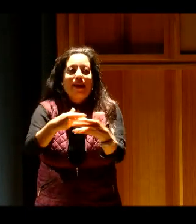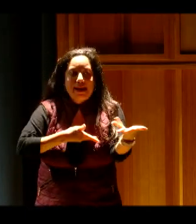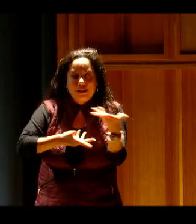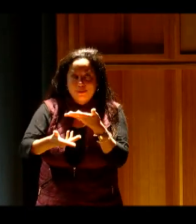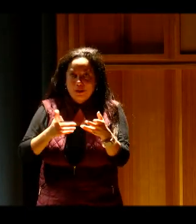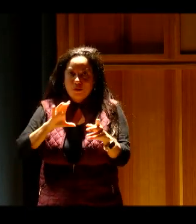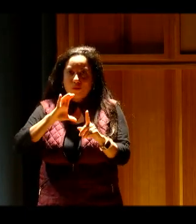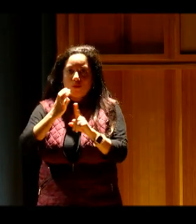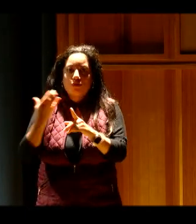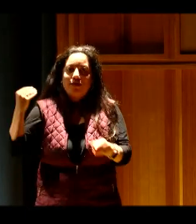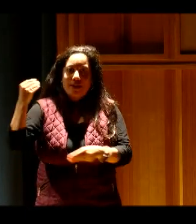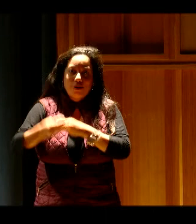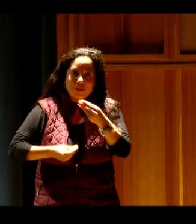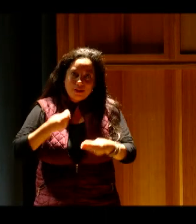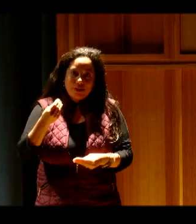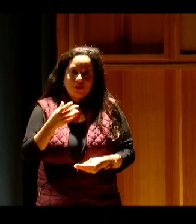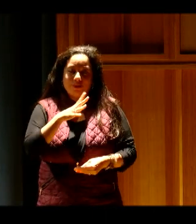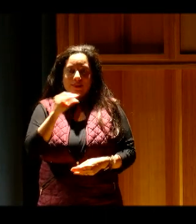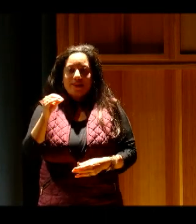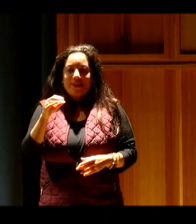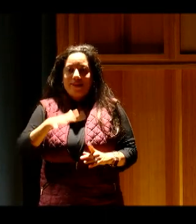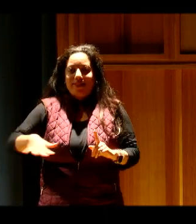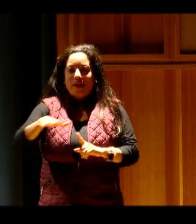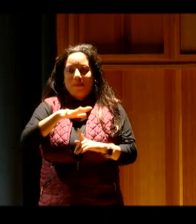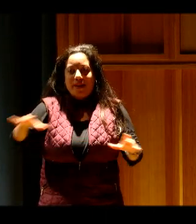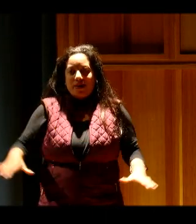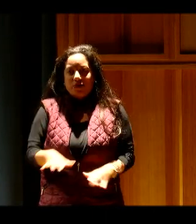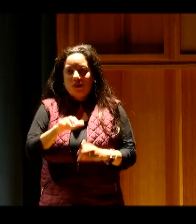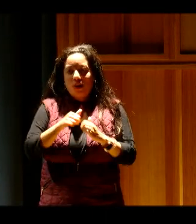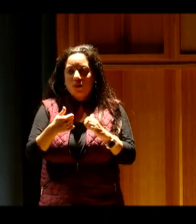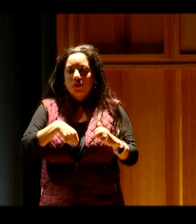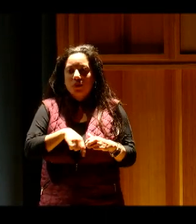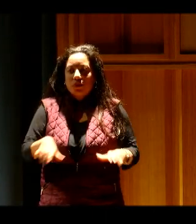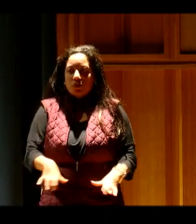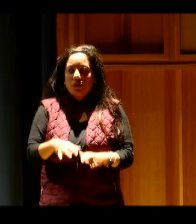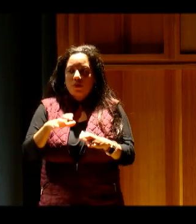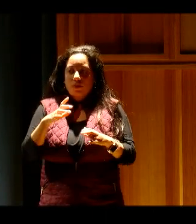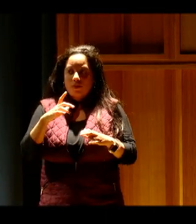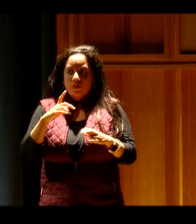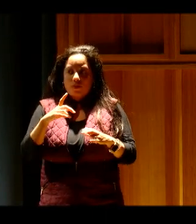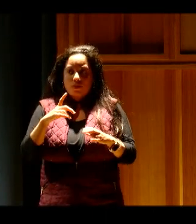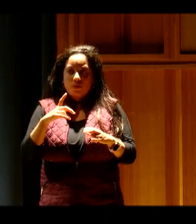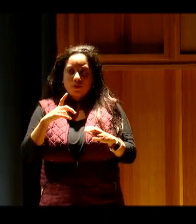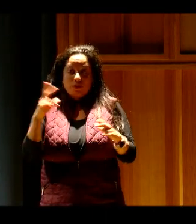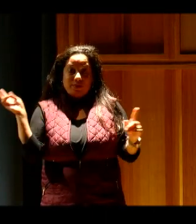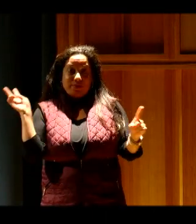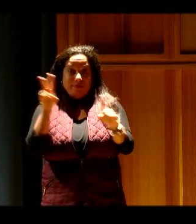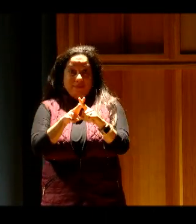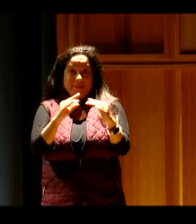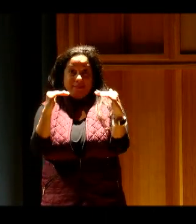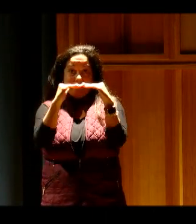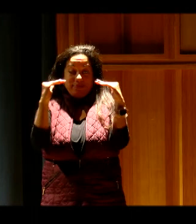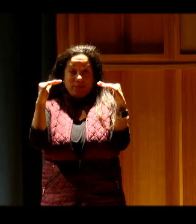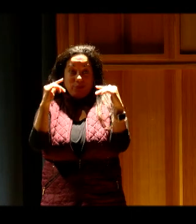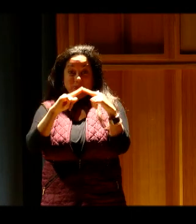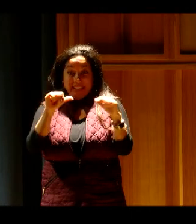on the topic of climate action, and how do we do it at a scale that is commensurate with what the science tells us is required.